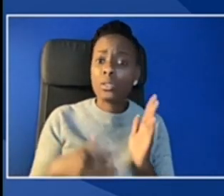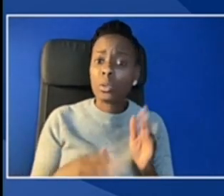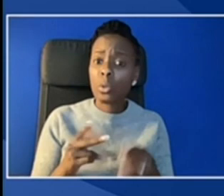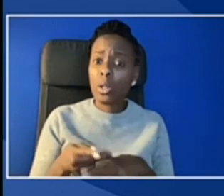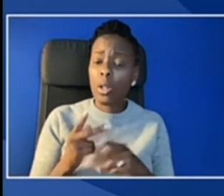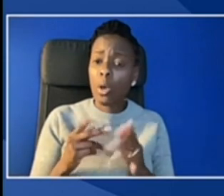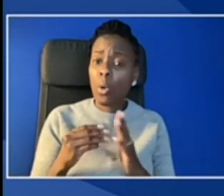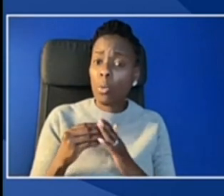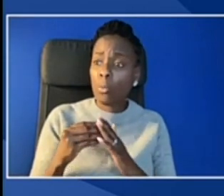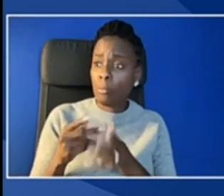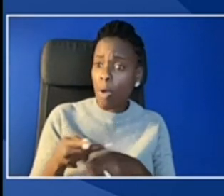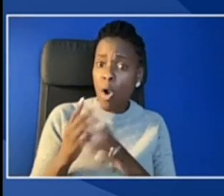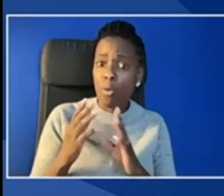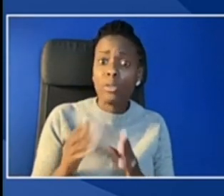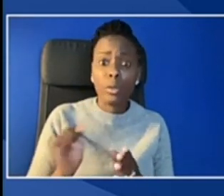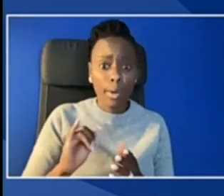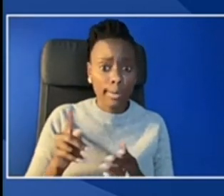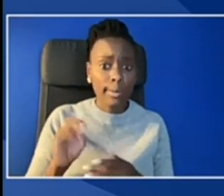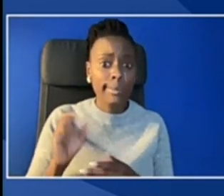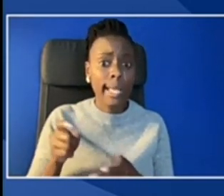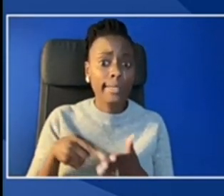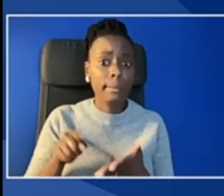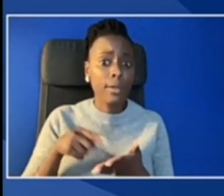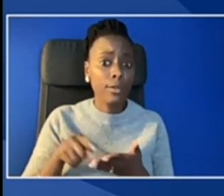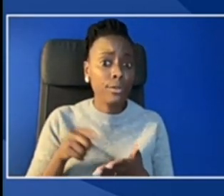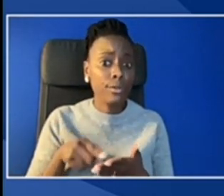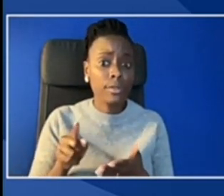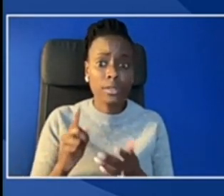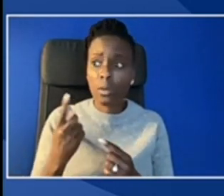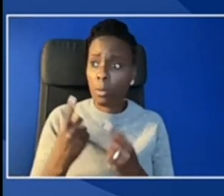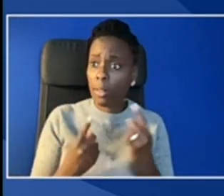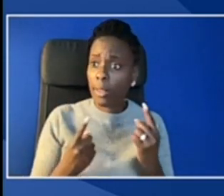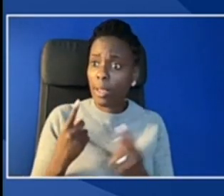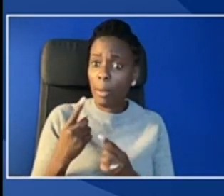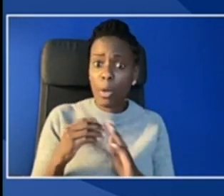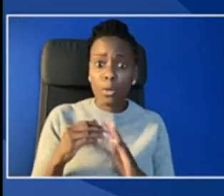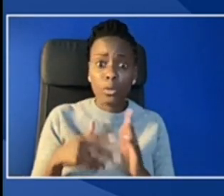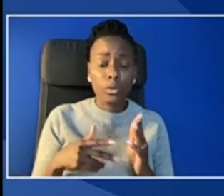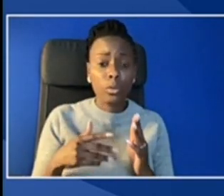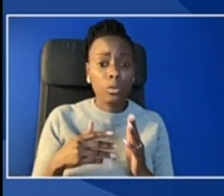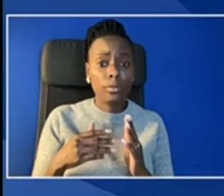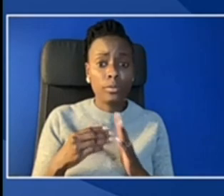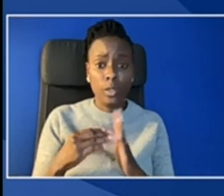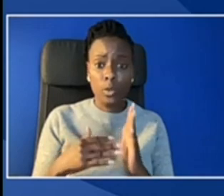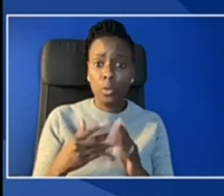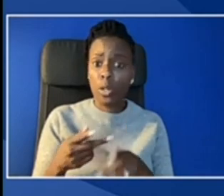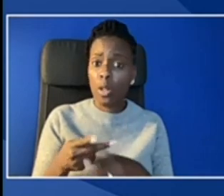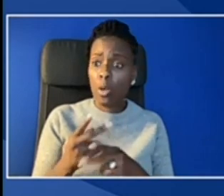So think about the student loan borrowers, because I'm sure I'm not the only one